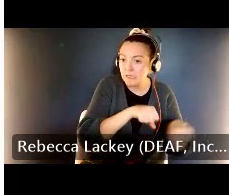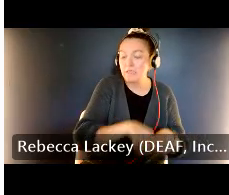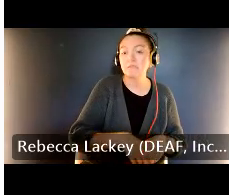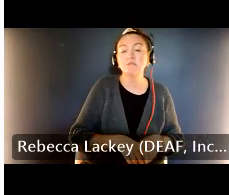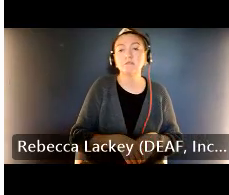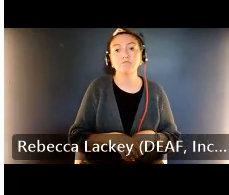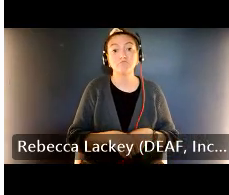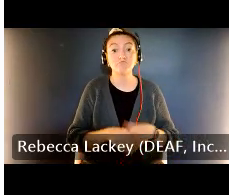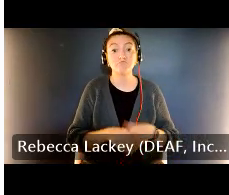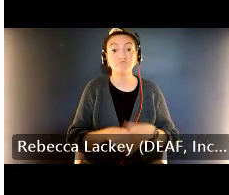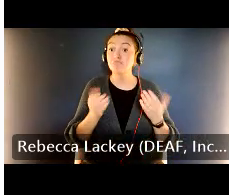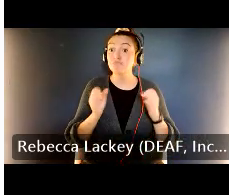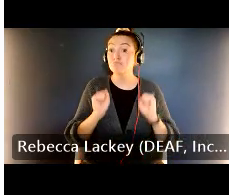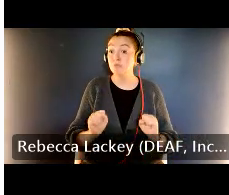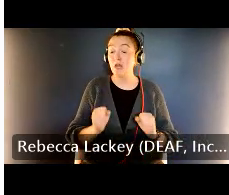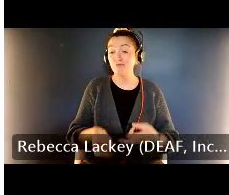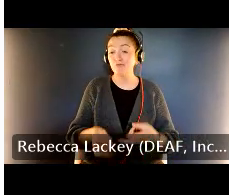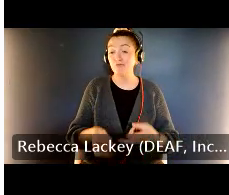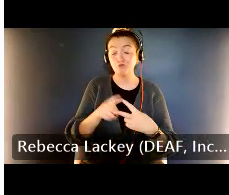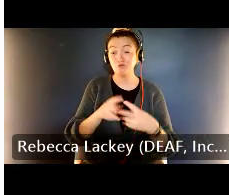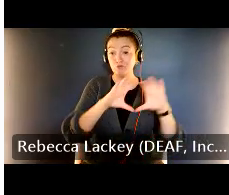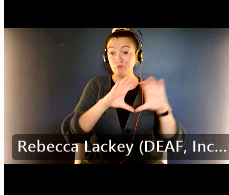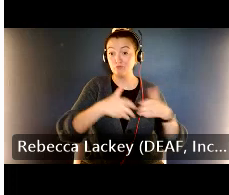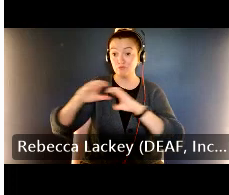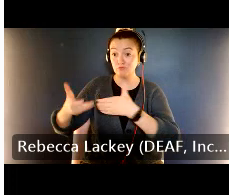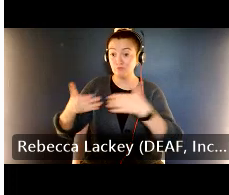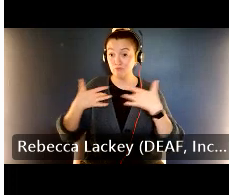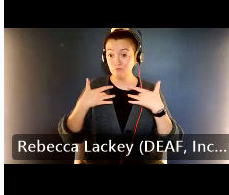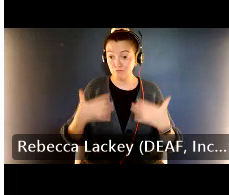Can be broken down into two main categories,